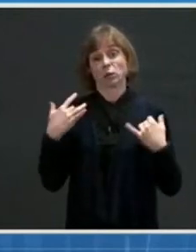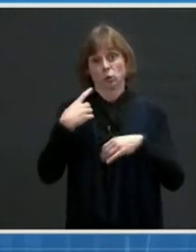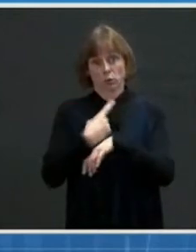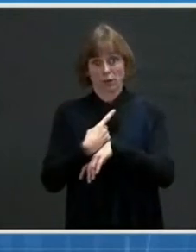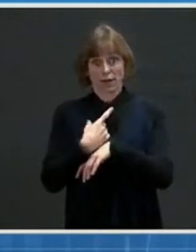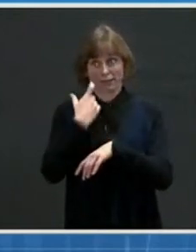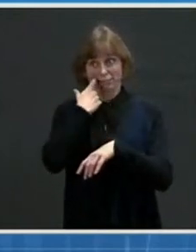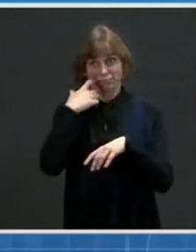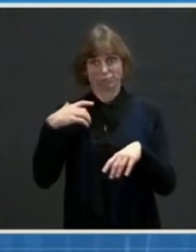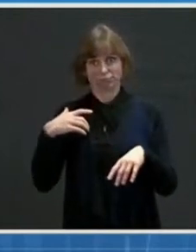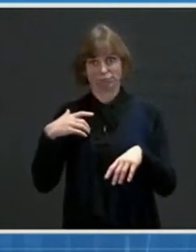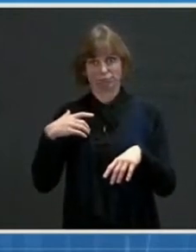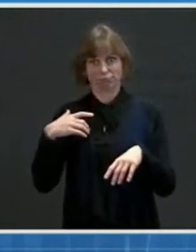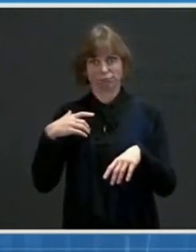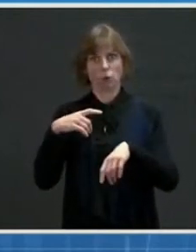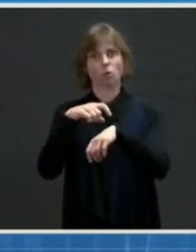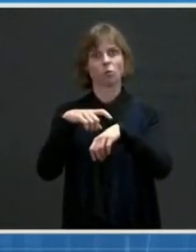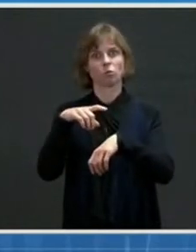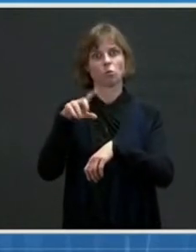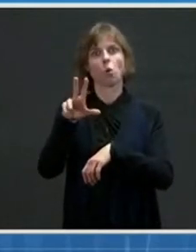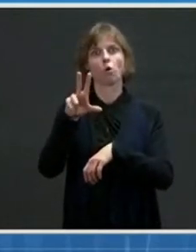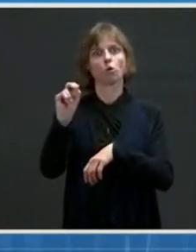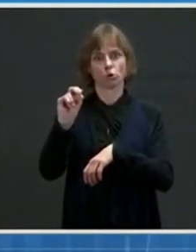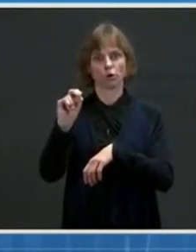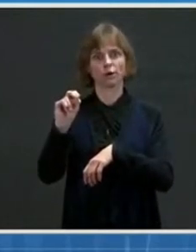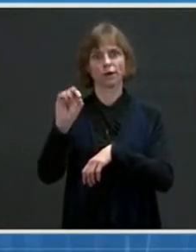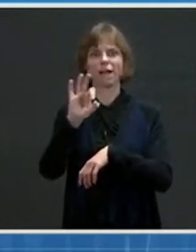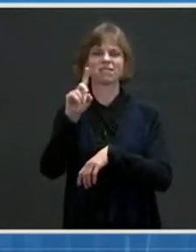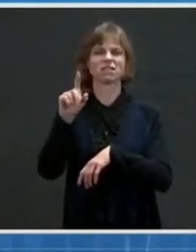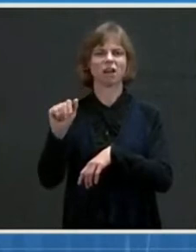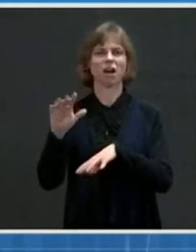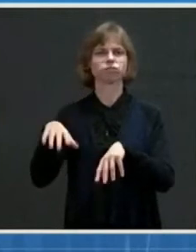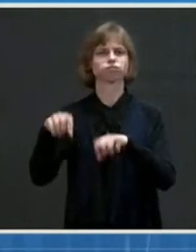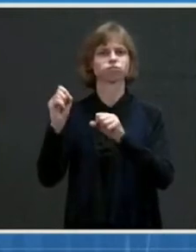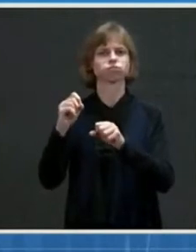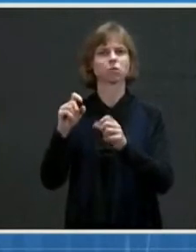THAT THE FDA HAS DONE TODAY AND HAVING A PRESS BRIEFING, I